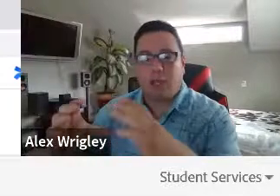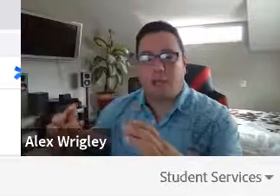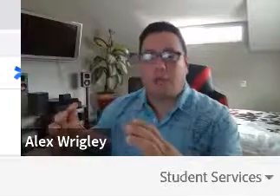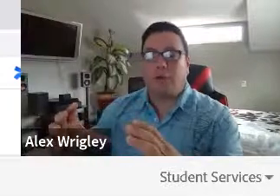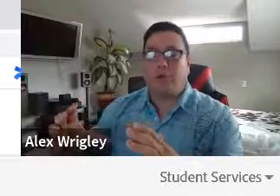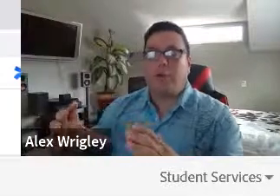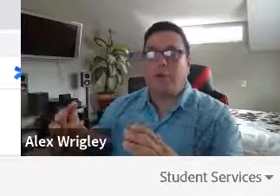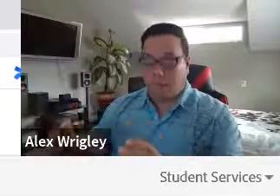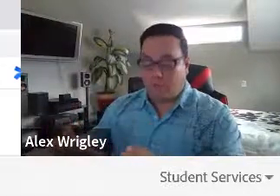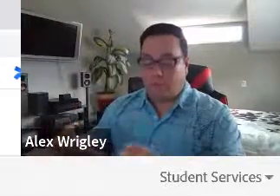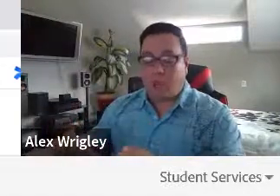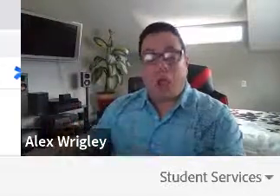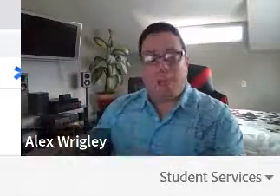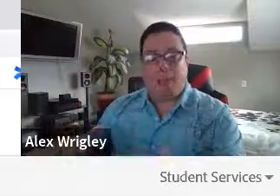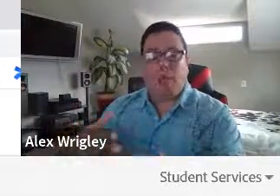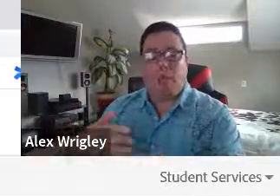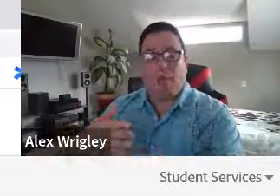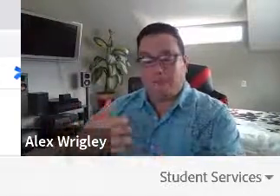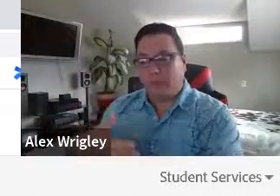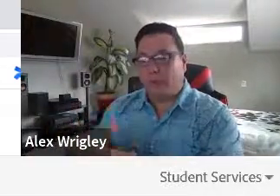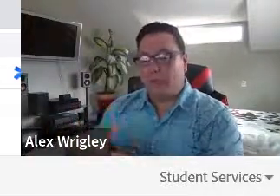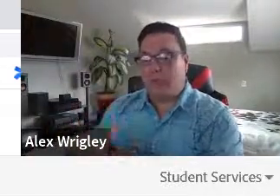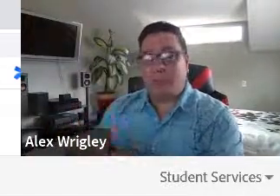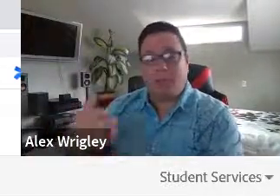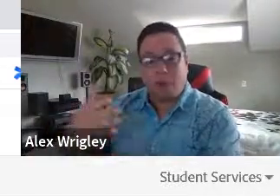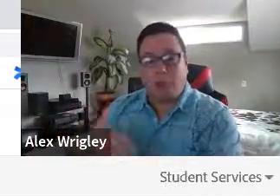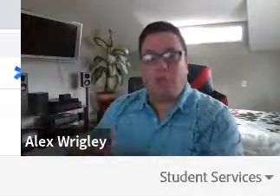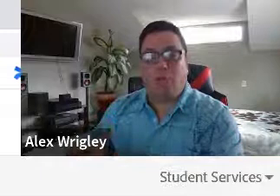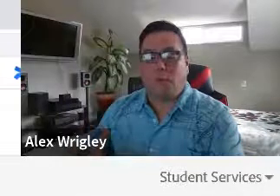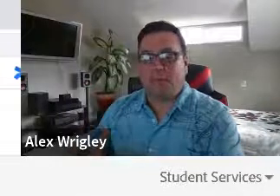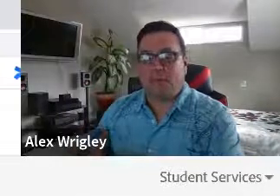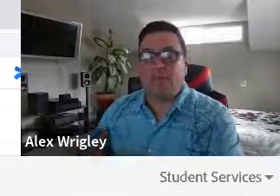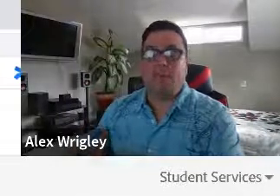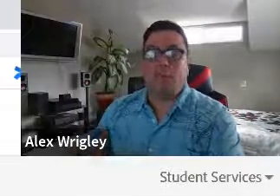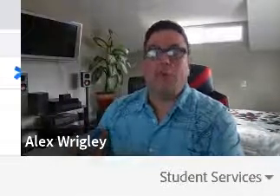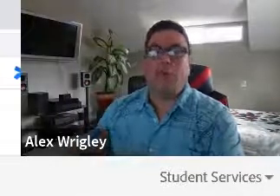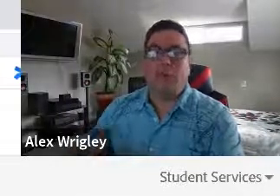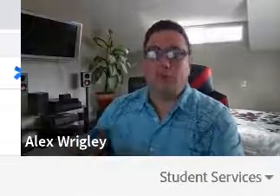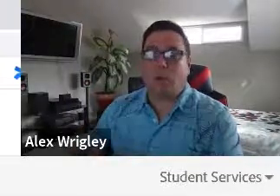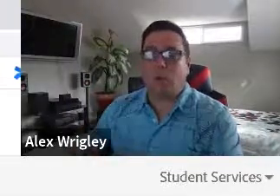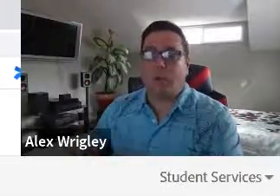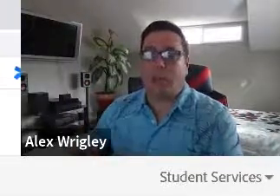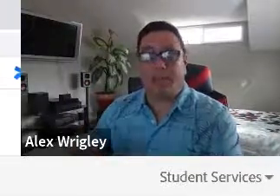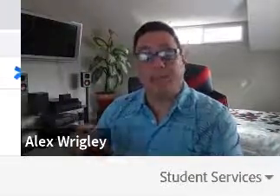cover copy or, you know, text on the form itself. So that's why we don't have these